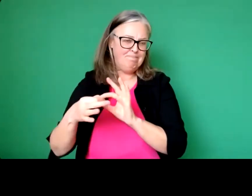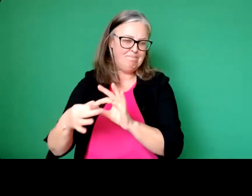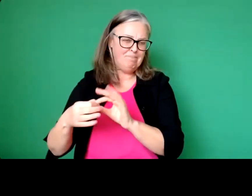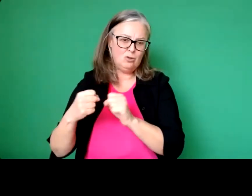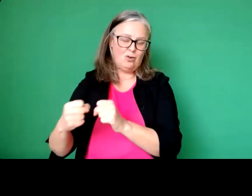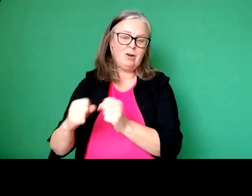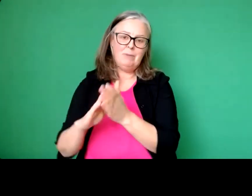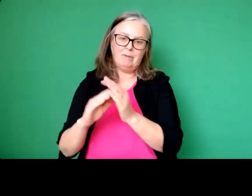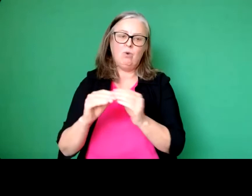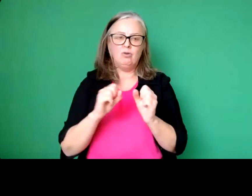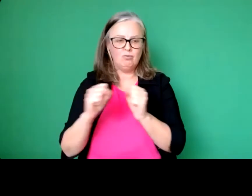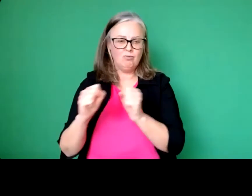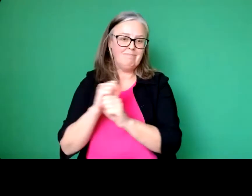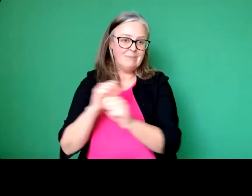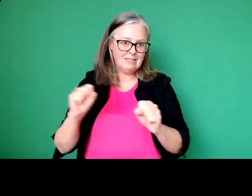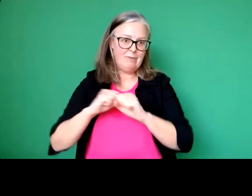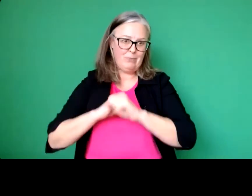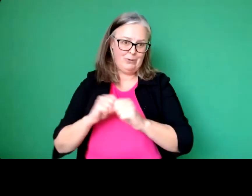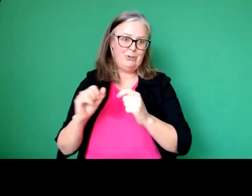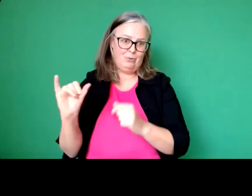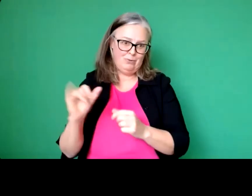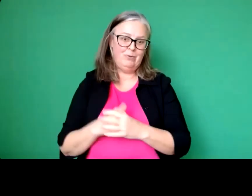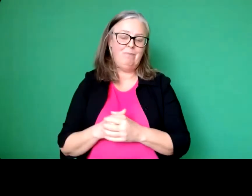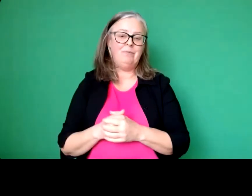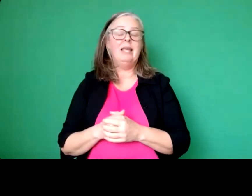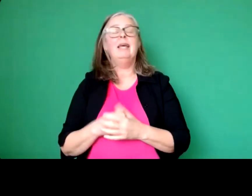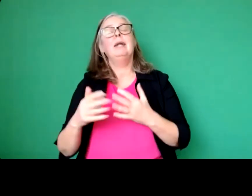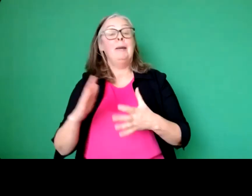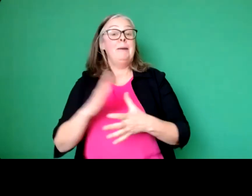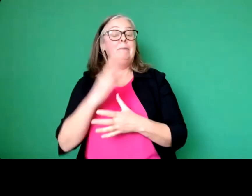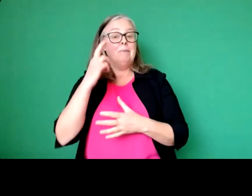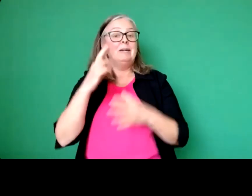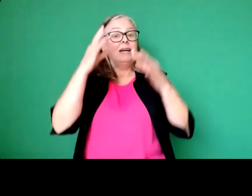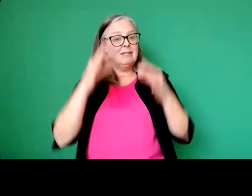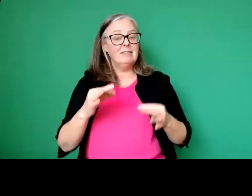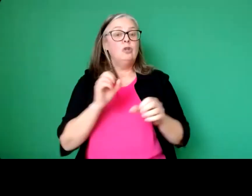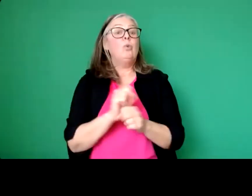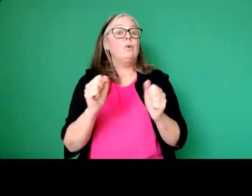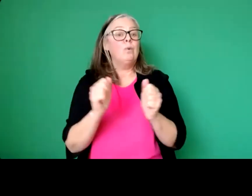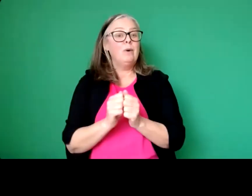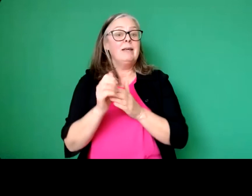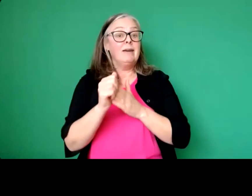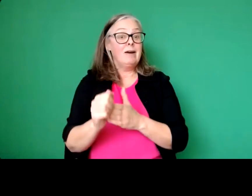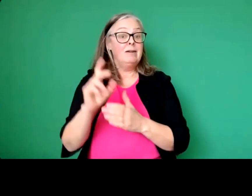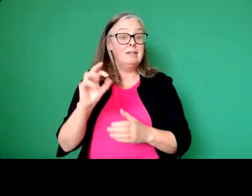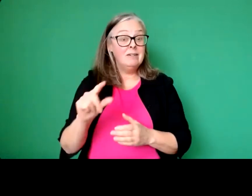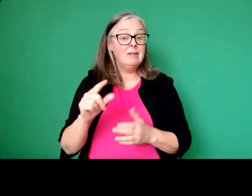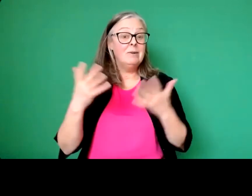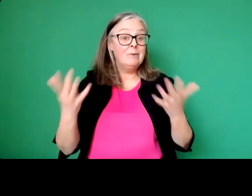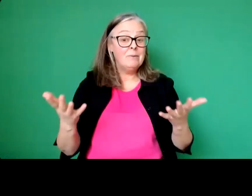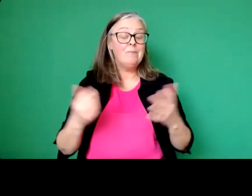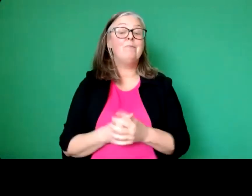why i chose to work with a guide dog is because it allowed me a different and i would say